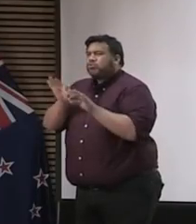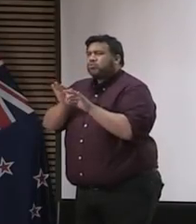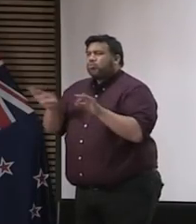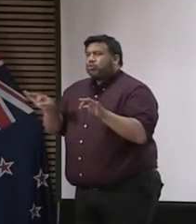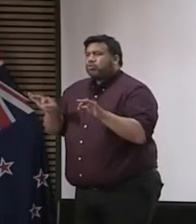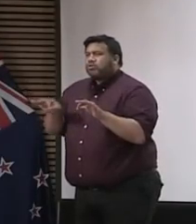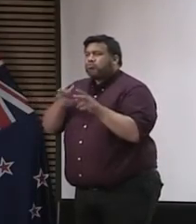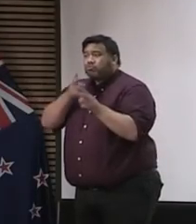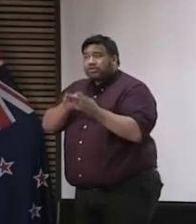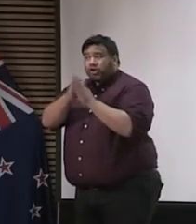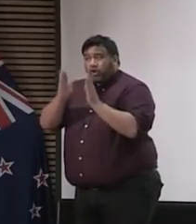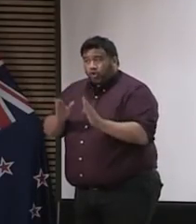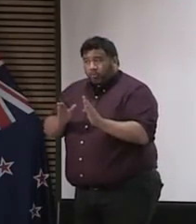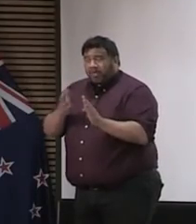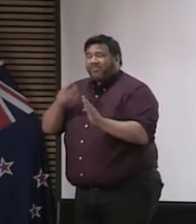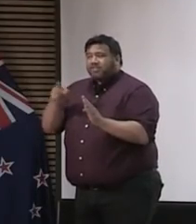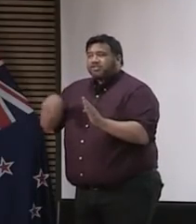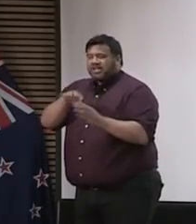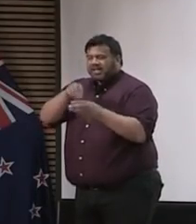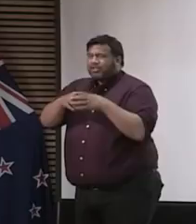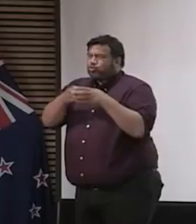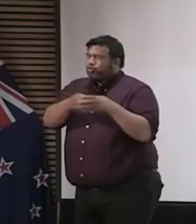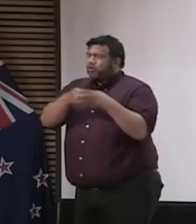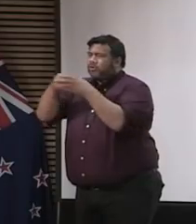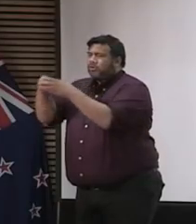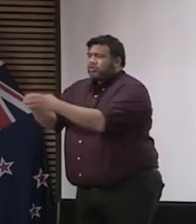and the woman had underlying health conditions.